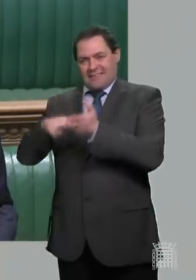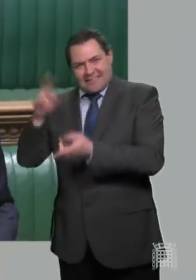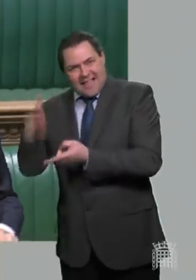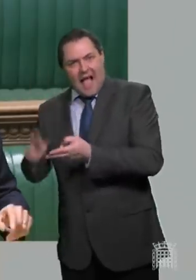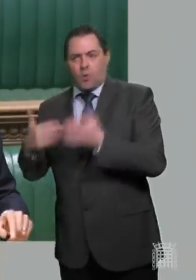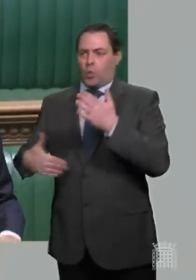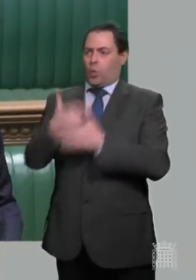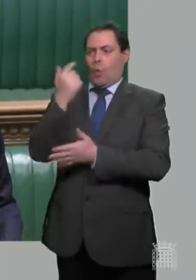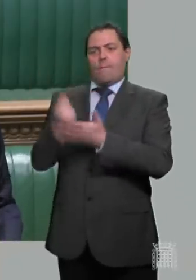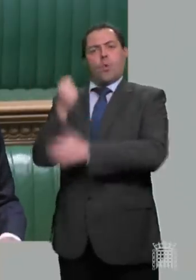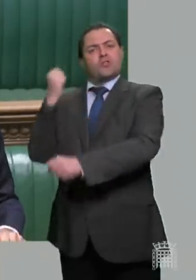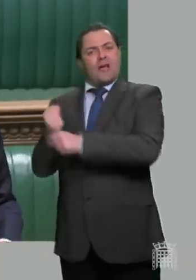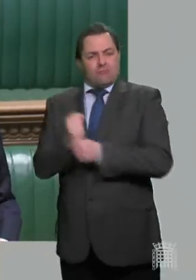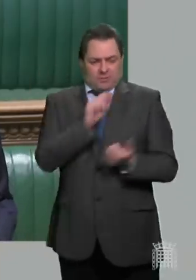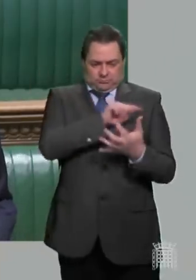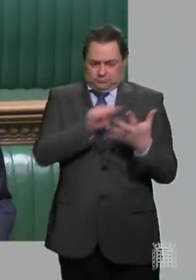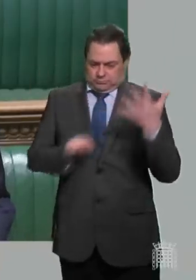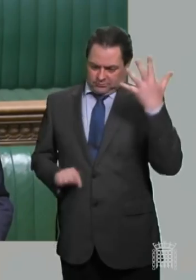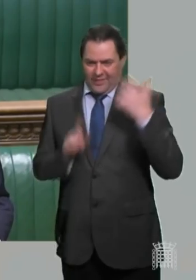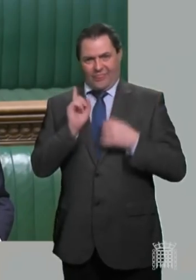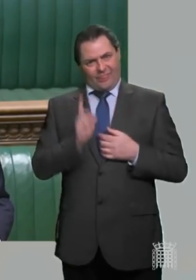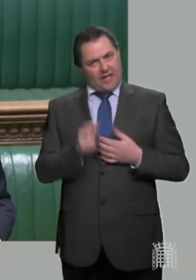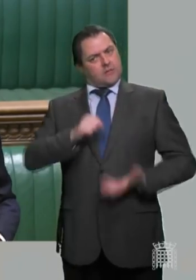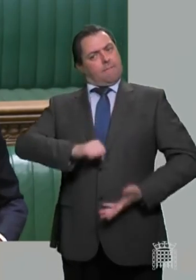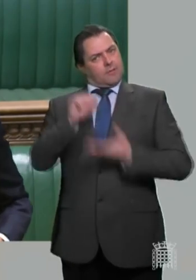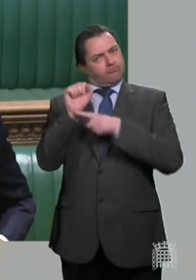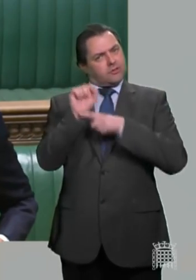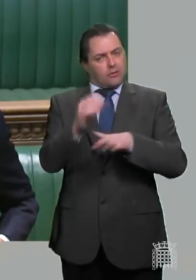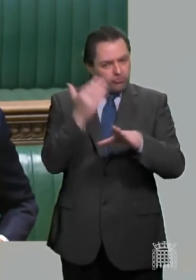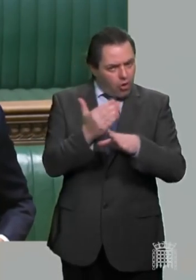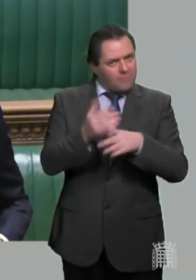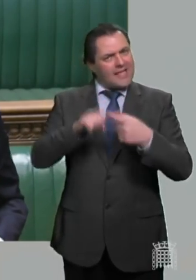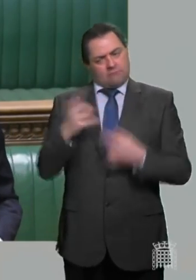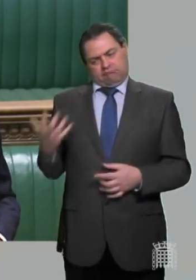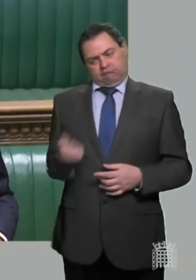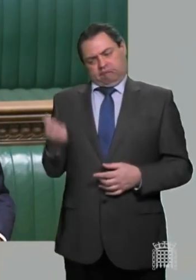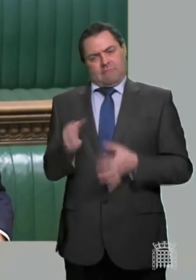This is the first part of a Budget that protects the jobs and livelihoods of the British people.